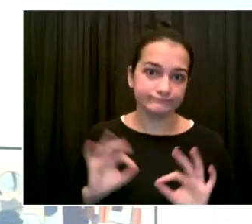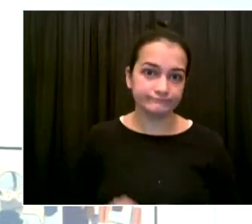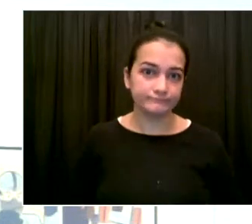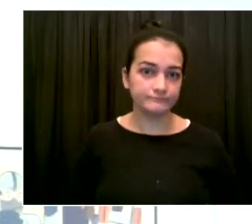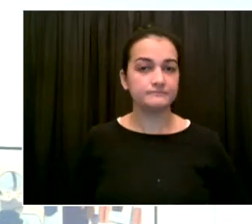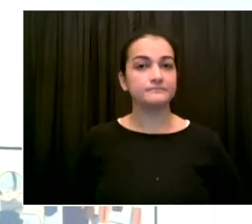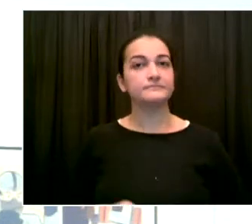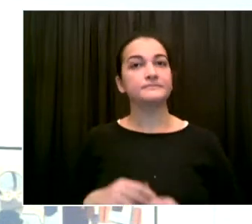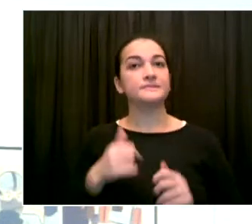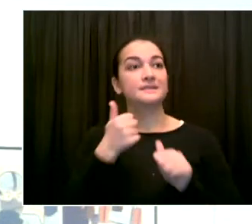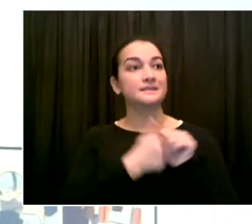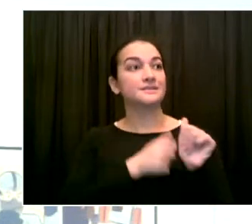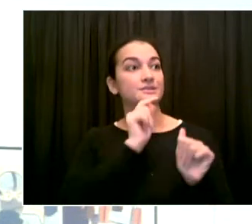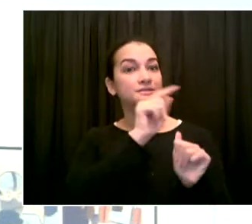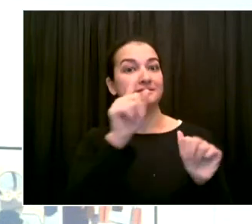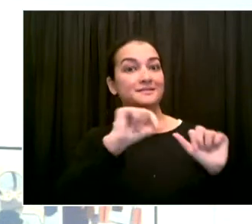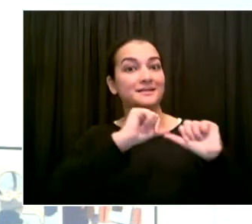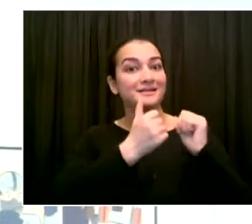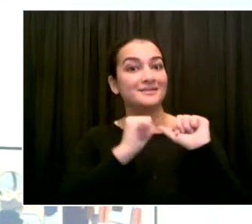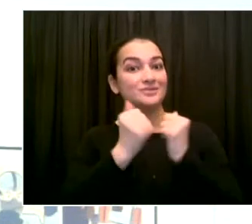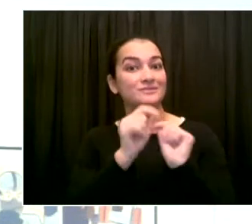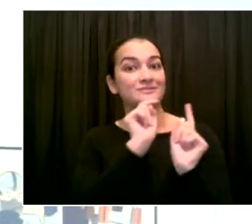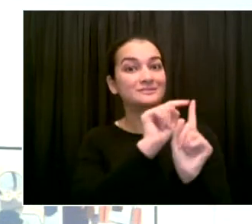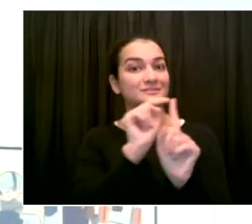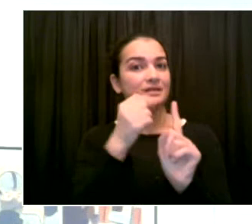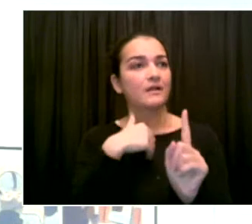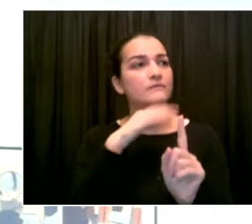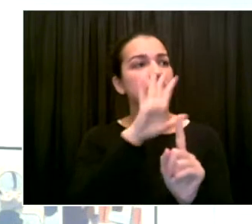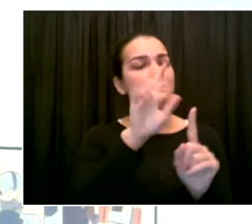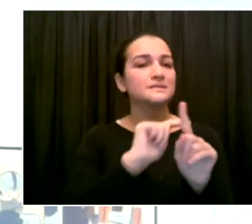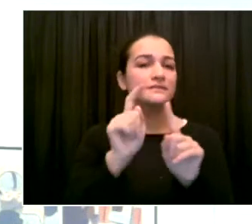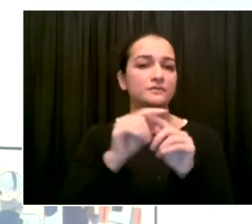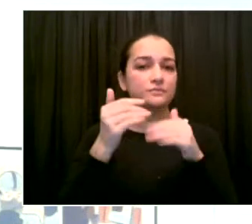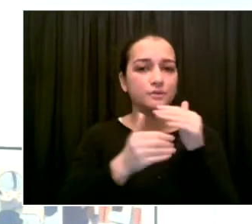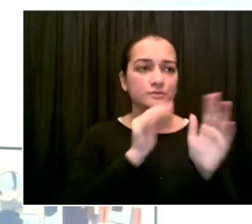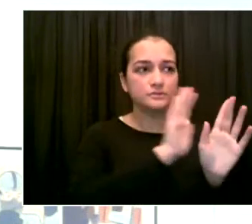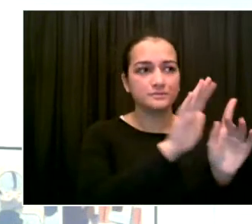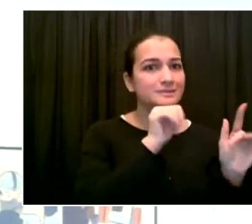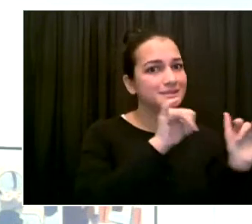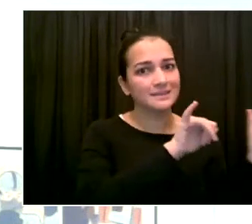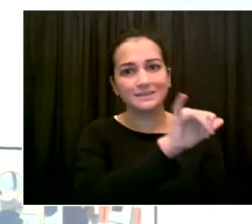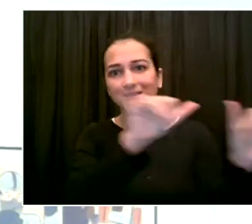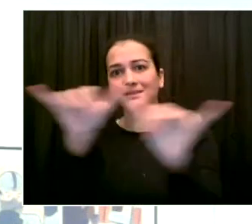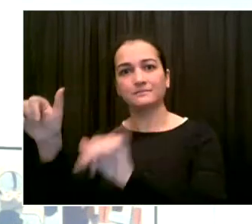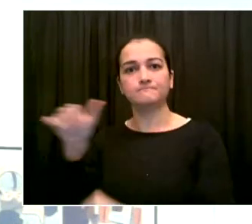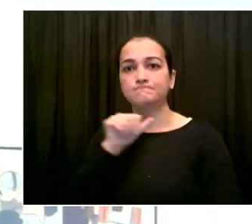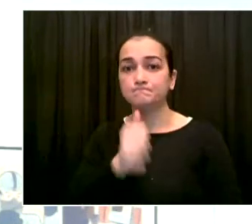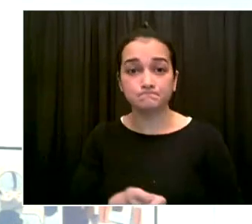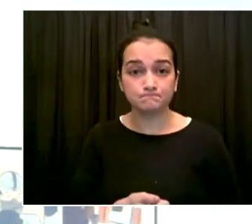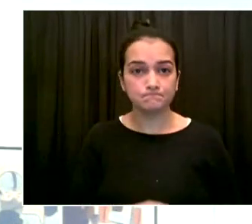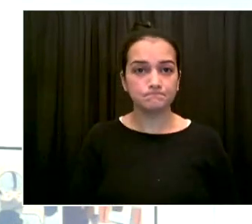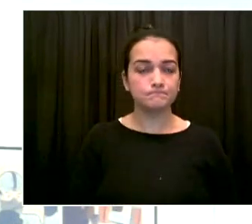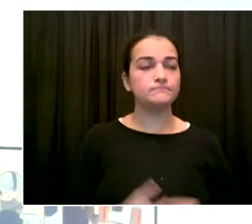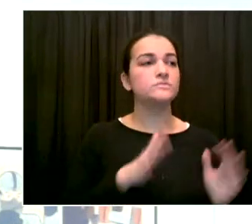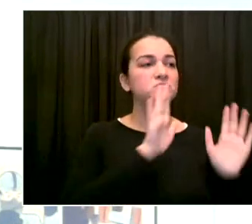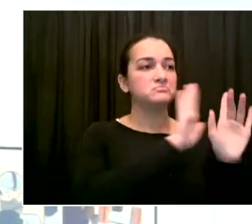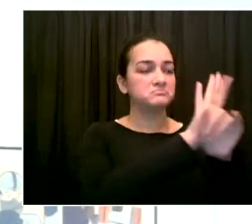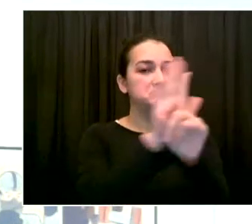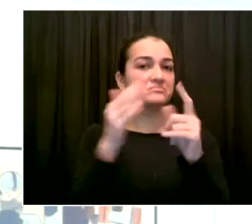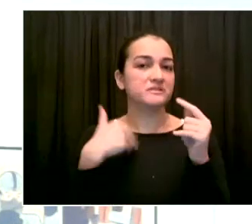THE REASONS THAT THE MAYOR HAS LAID OUT. THE AGENCY IS WORKING THROUGH THE PROCESS TO